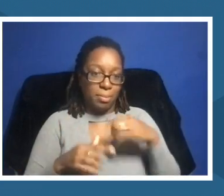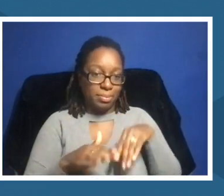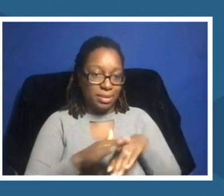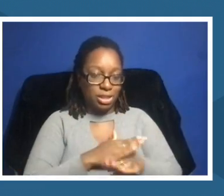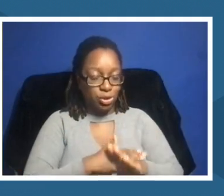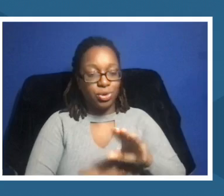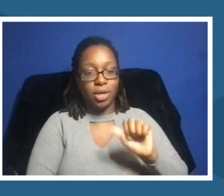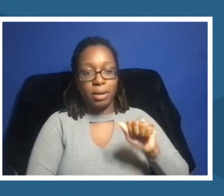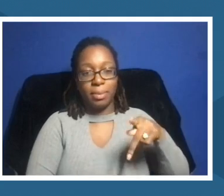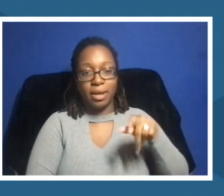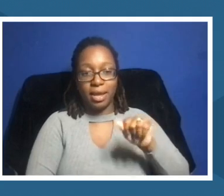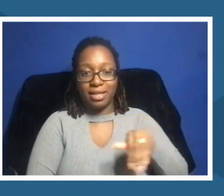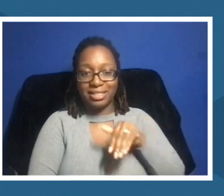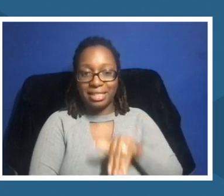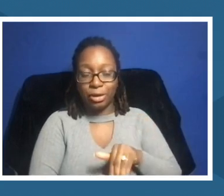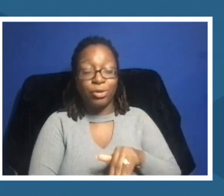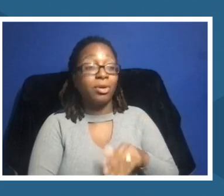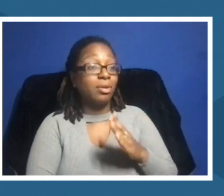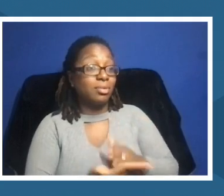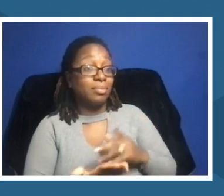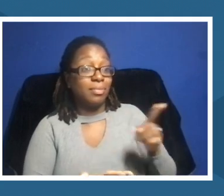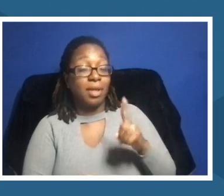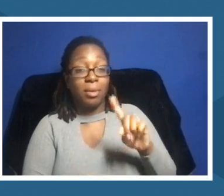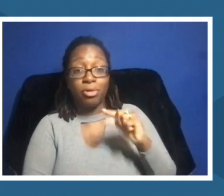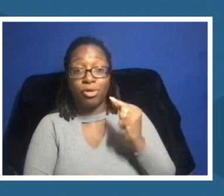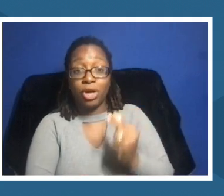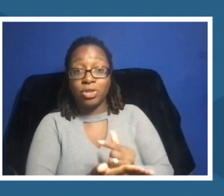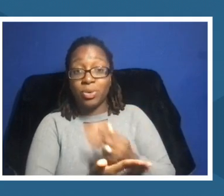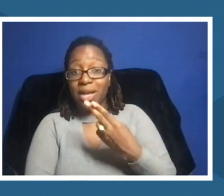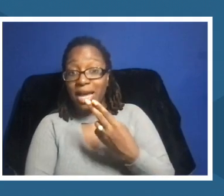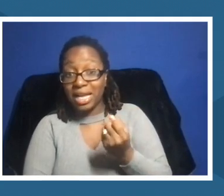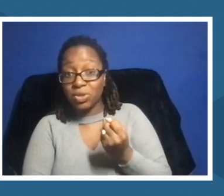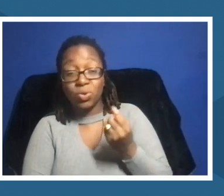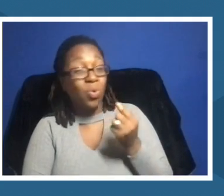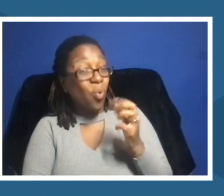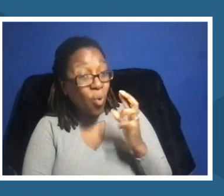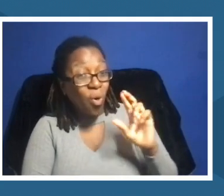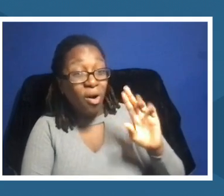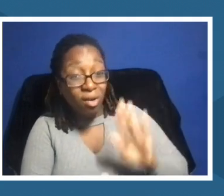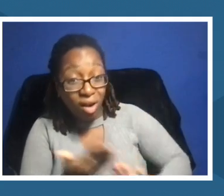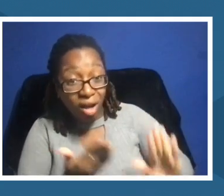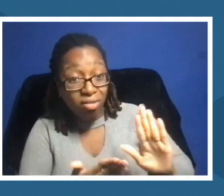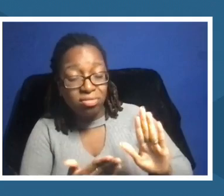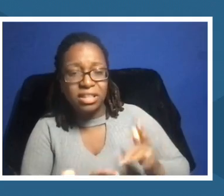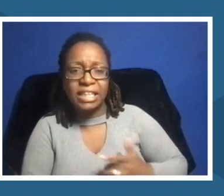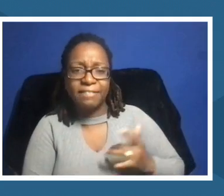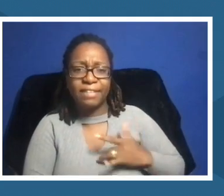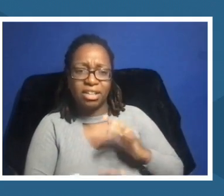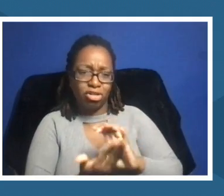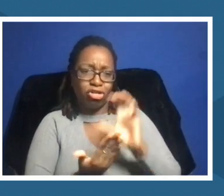high school and college talk about how they don't see themselves uh in their